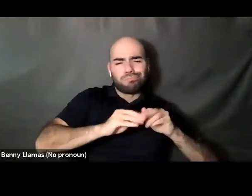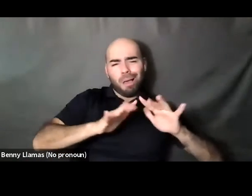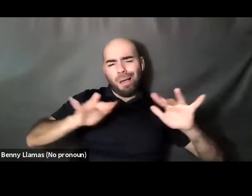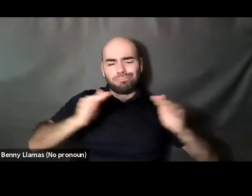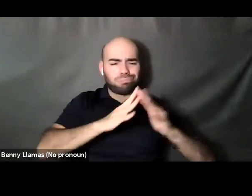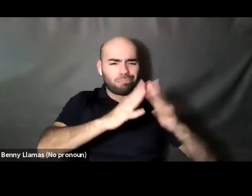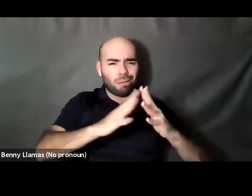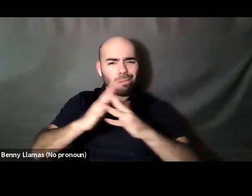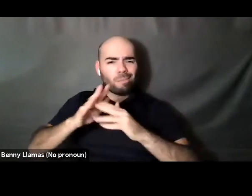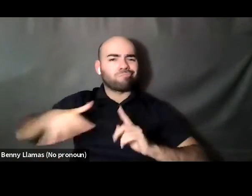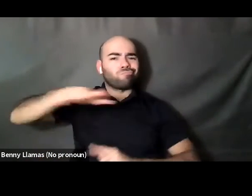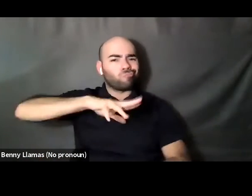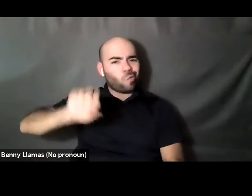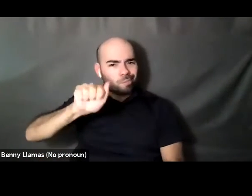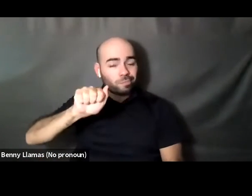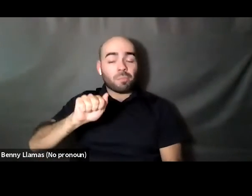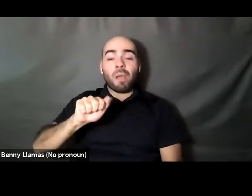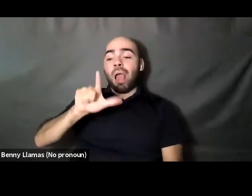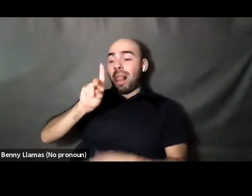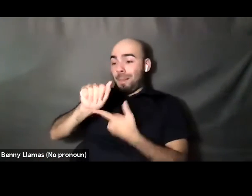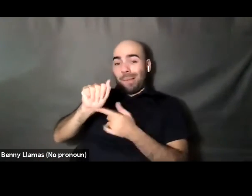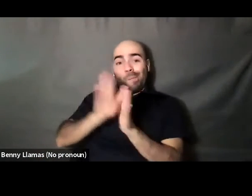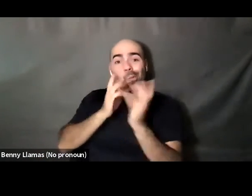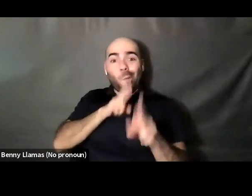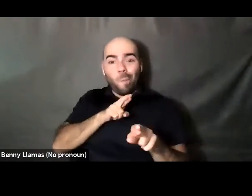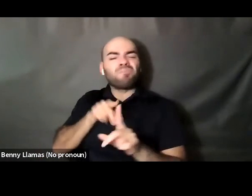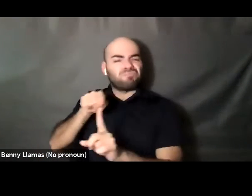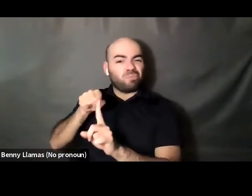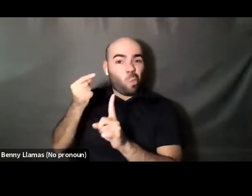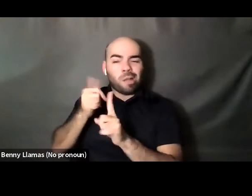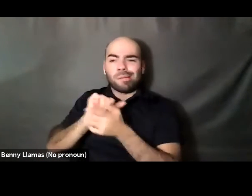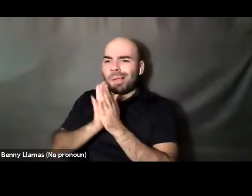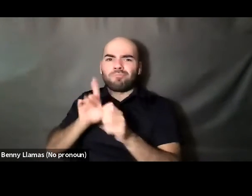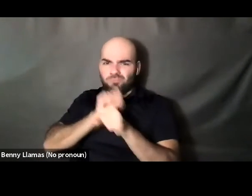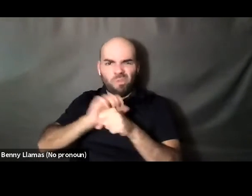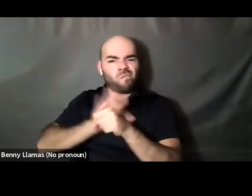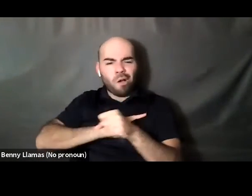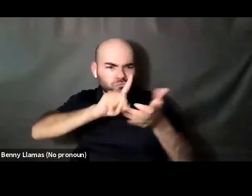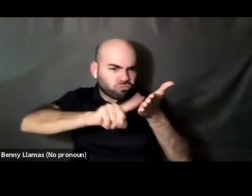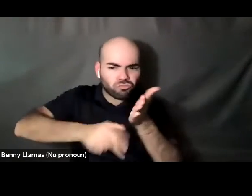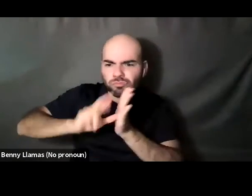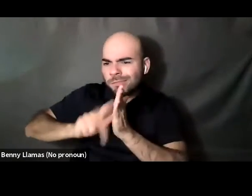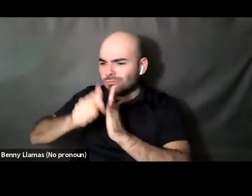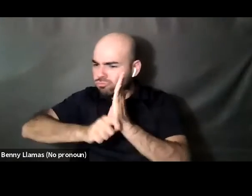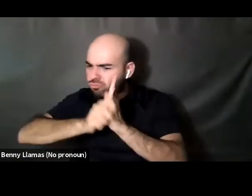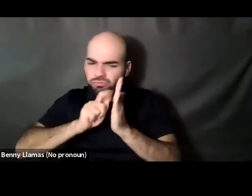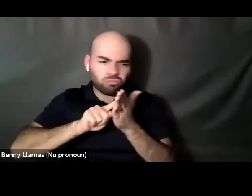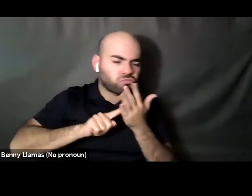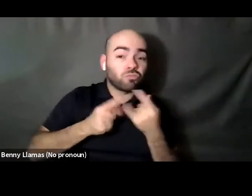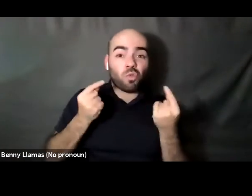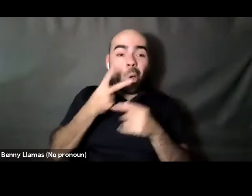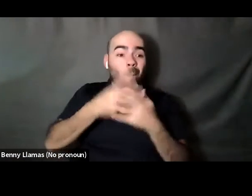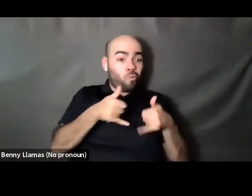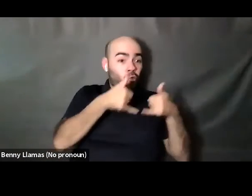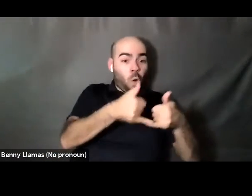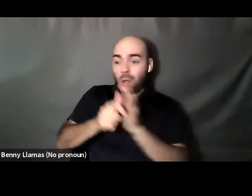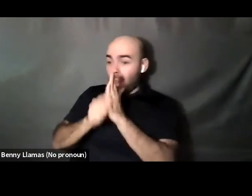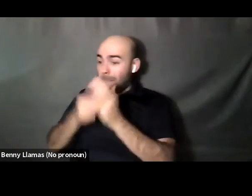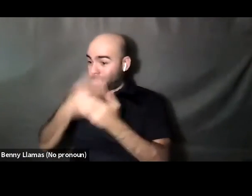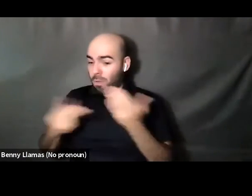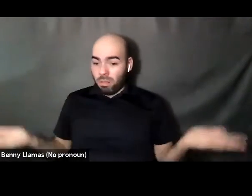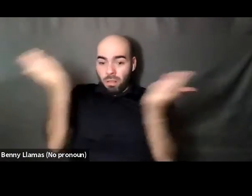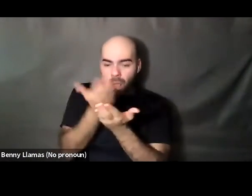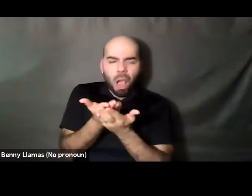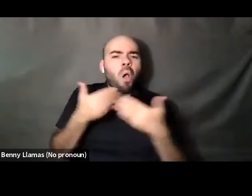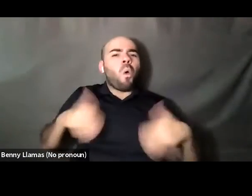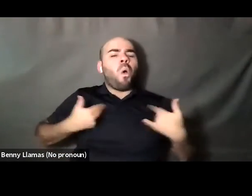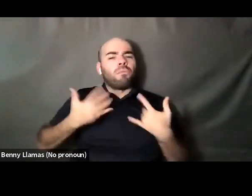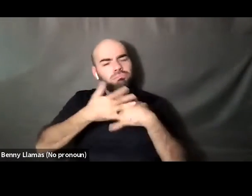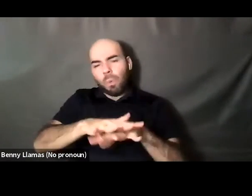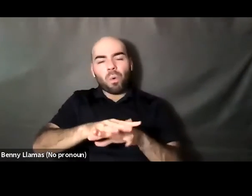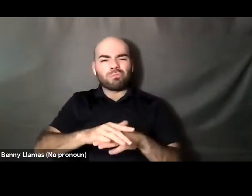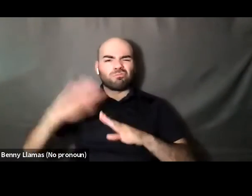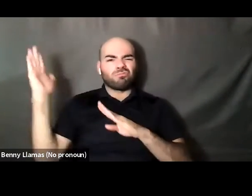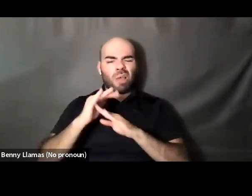Lambda book report meanwhile grew into a comprehensive review periodical and together the review in the award cemented the reality that a distinct definable LGBT Q literature existed.